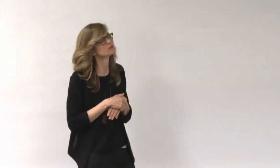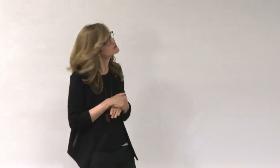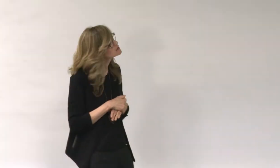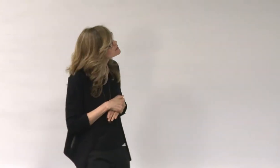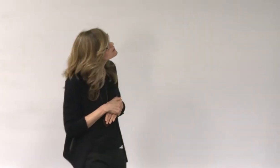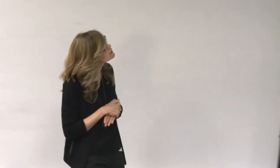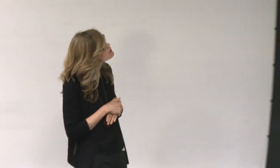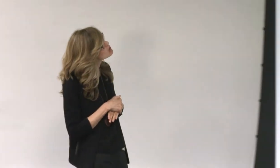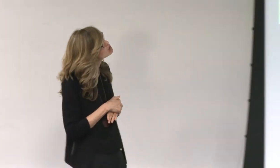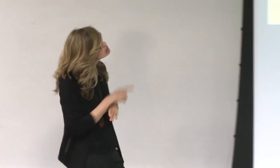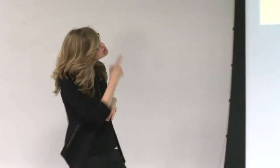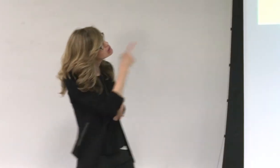THESE WERE TWO OF MY PROFESSORS.